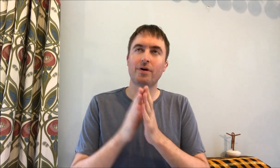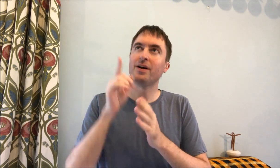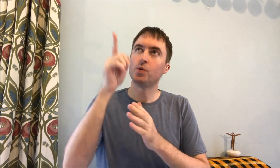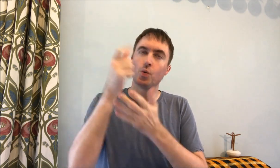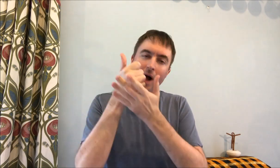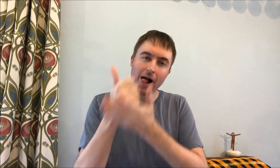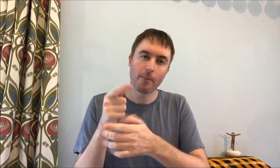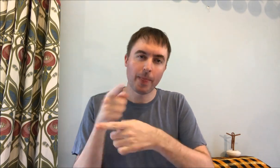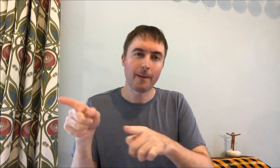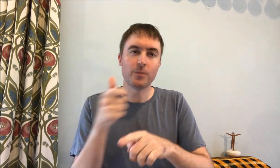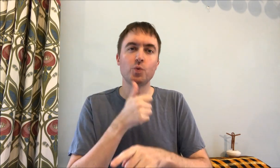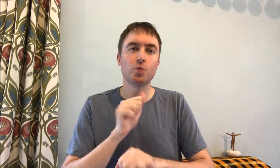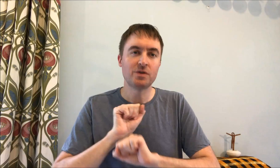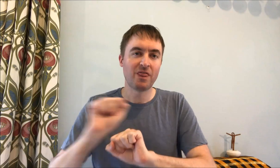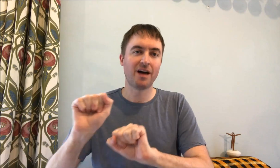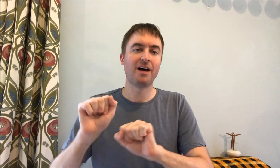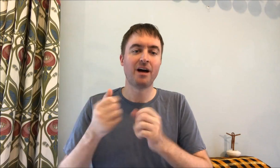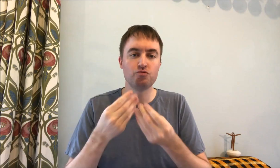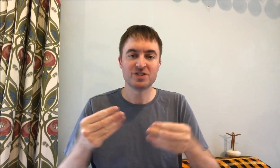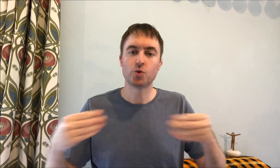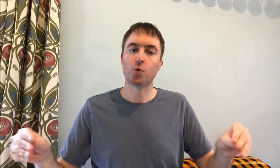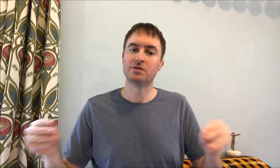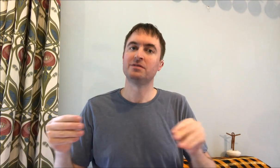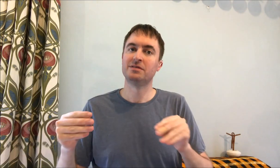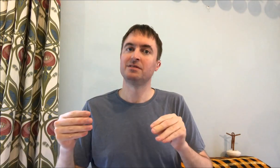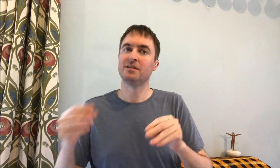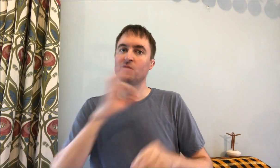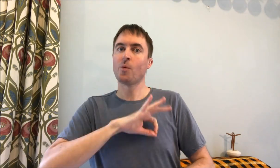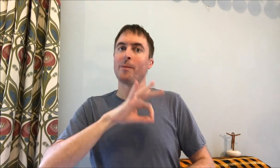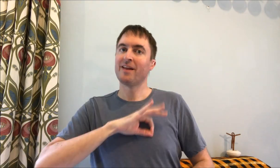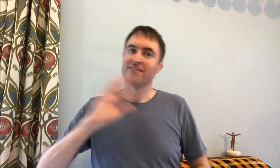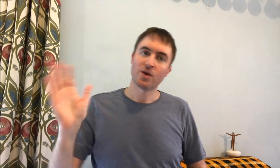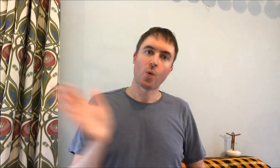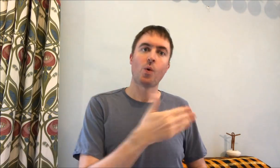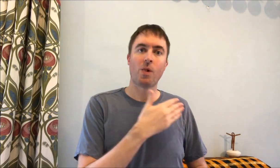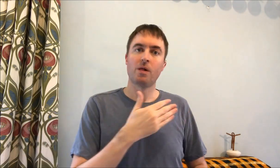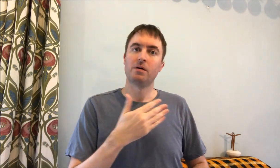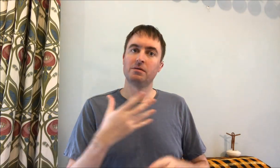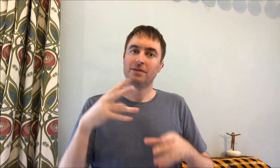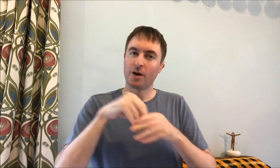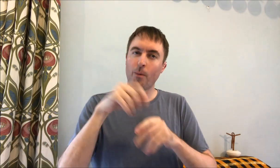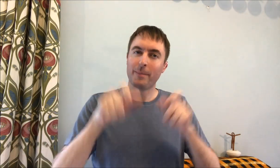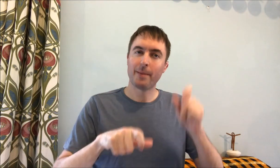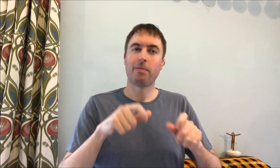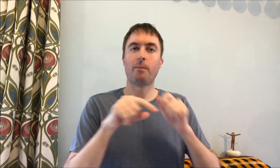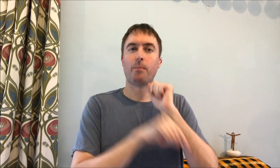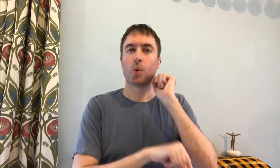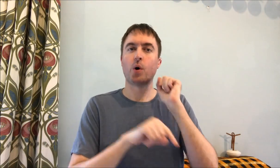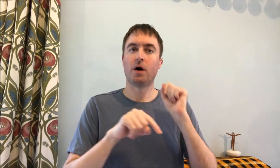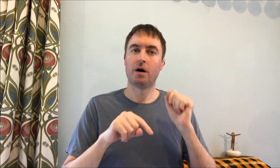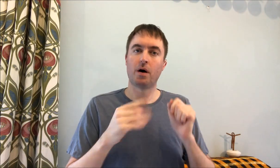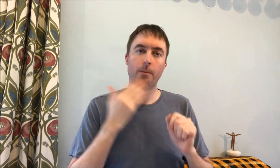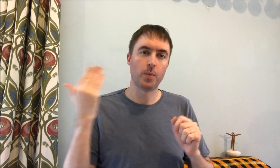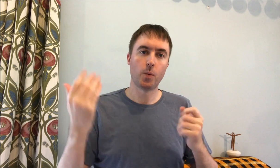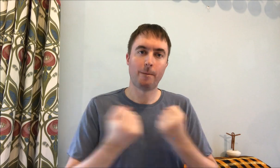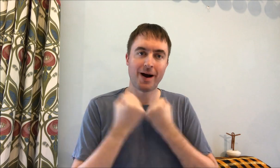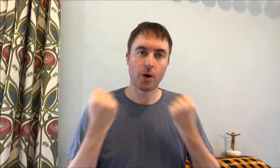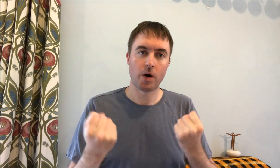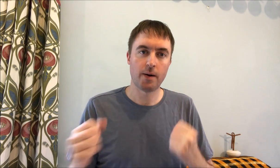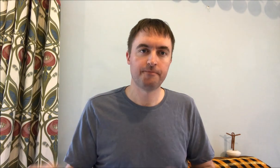We pray that you would help them to use that wealth for the poor and for the powerless.